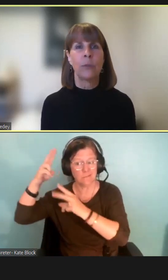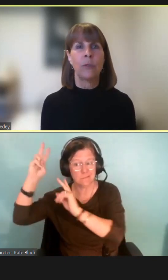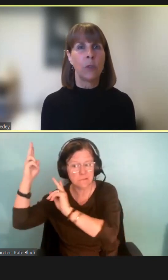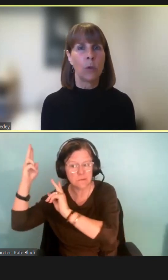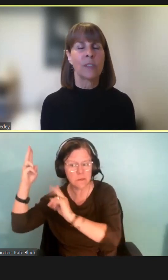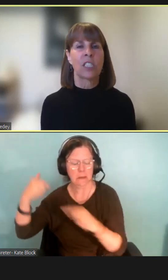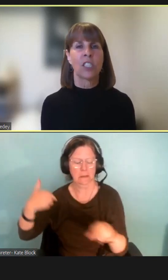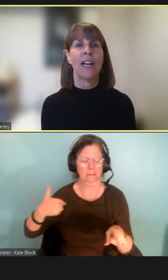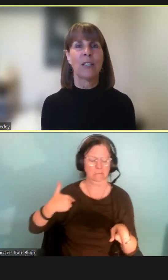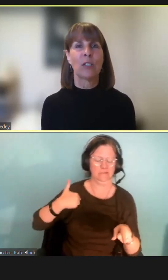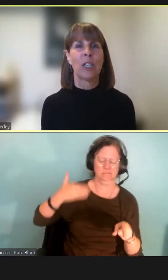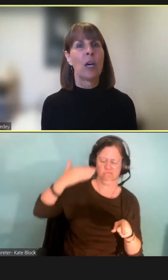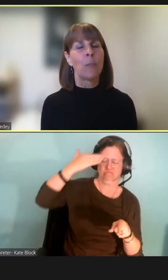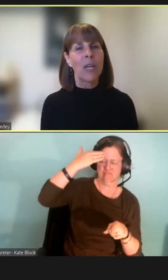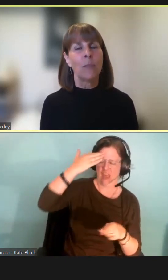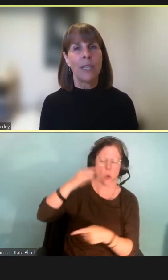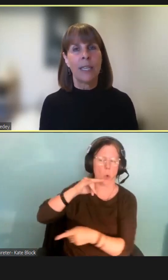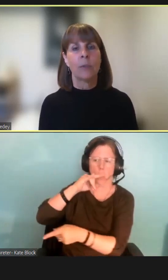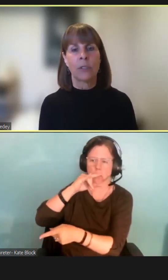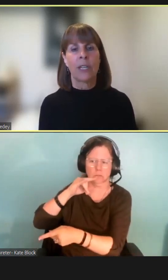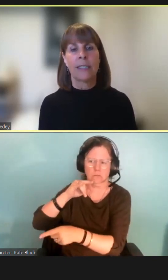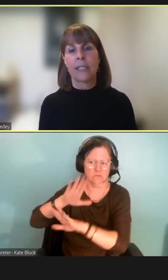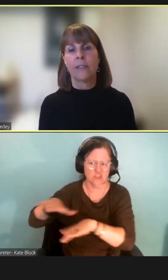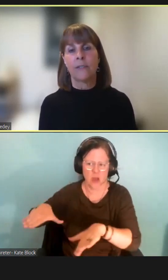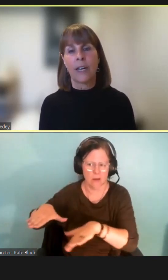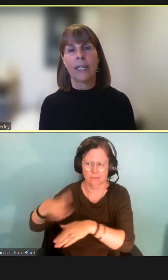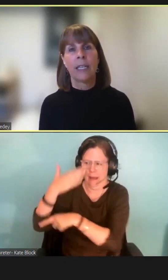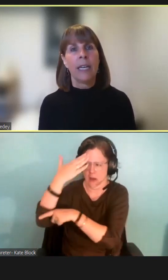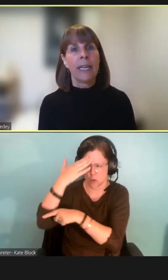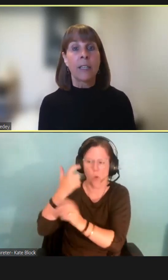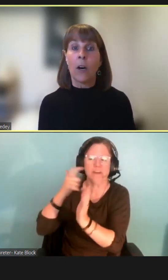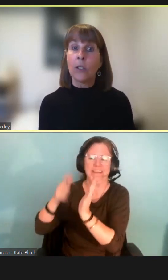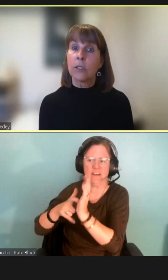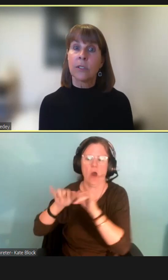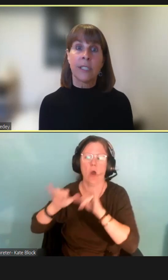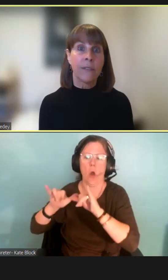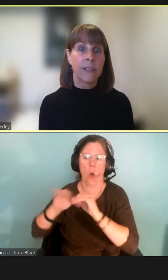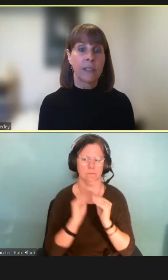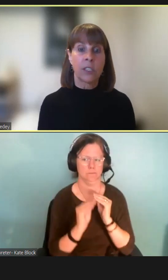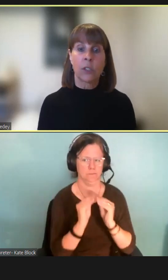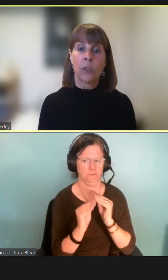knows the child might be able to identify it also definitely shortens